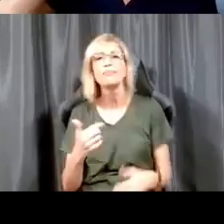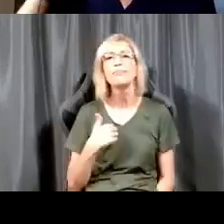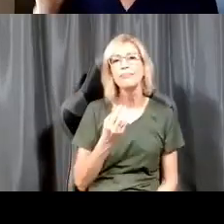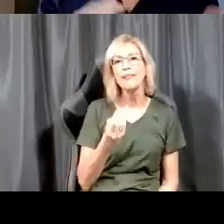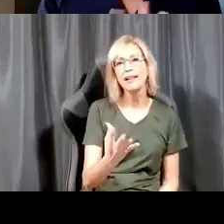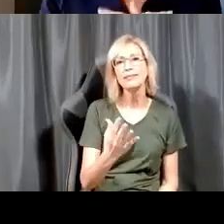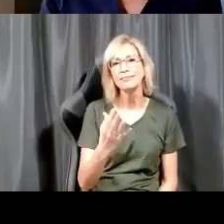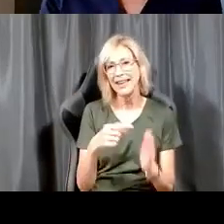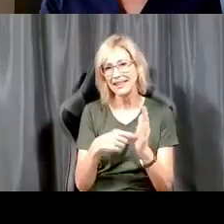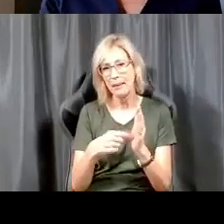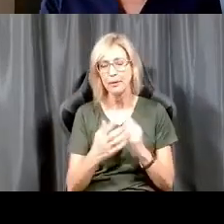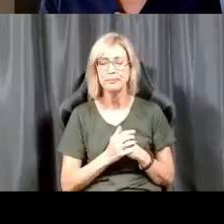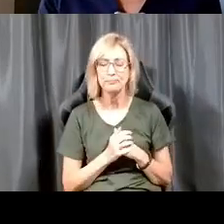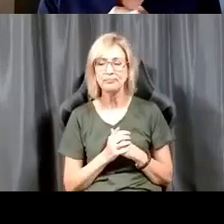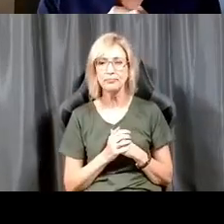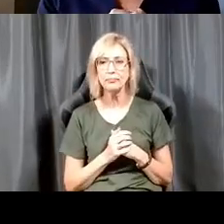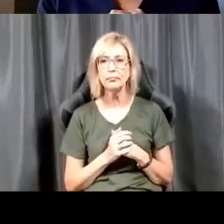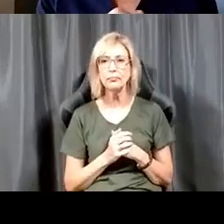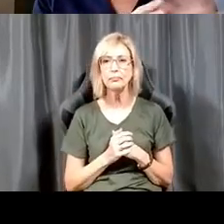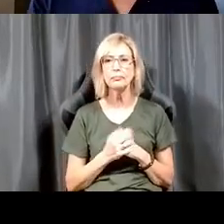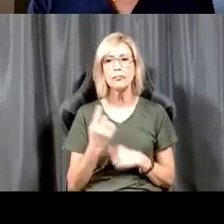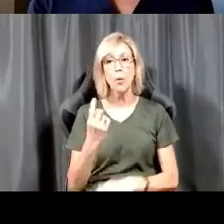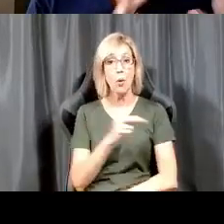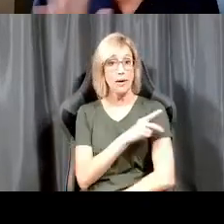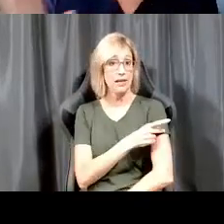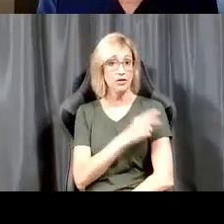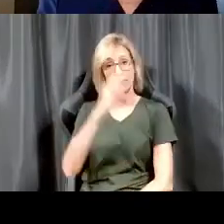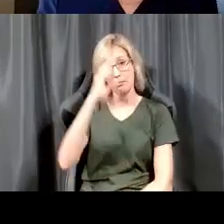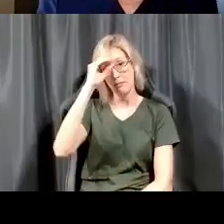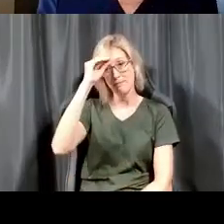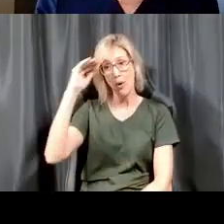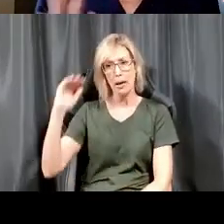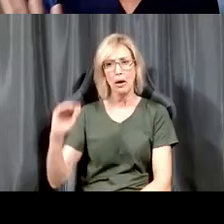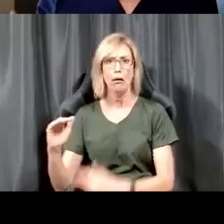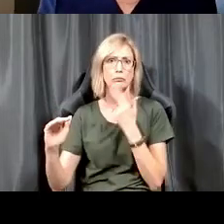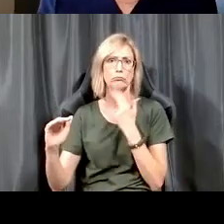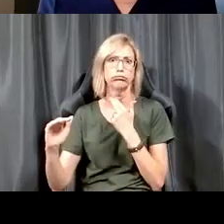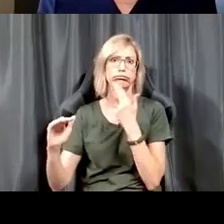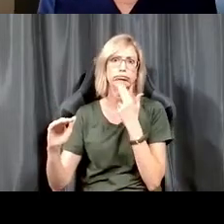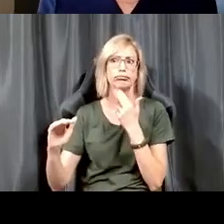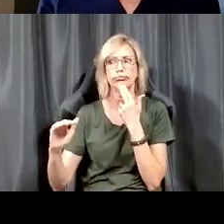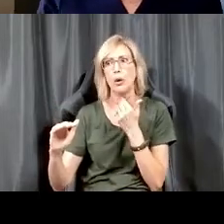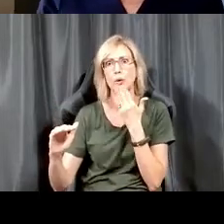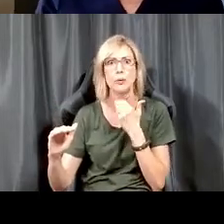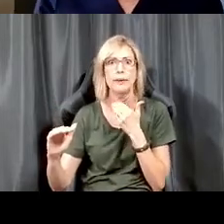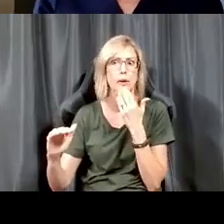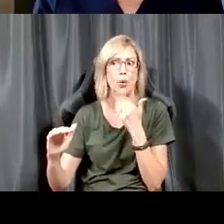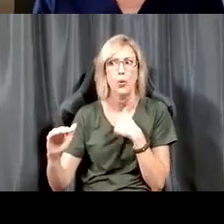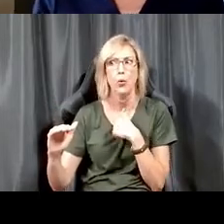have a patient here, little boy, super cute. Super sweet. Very bright.